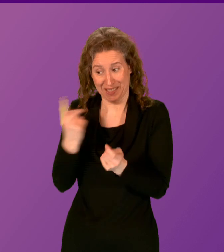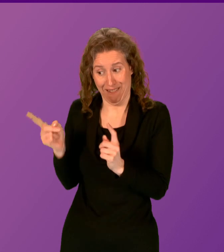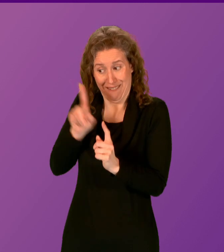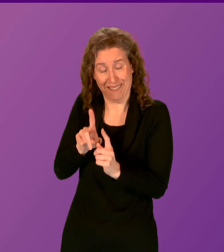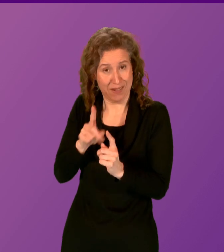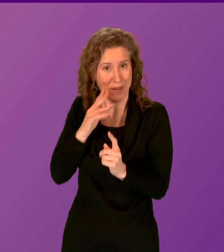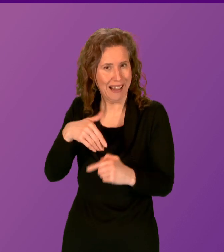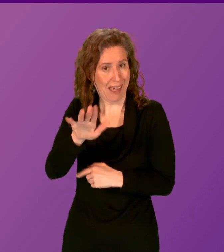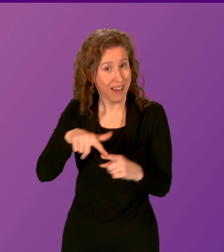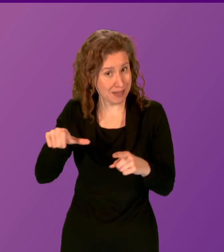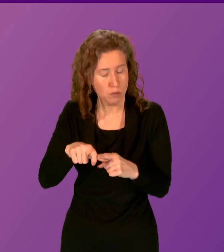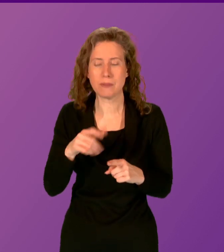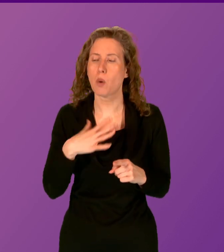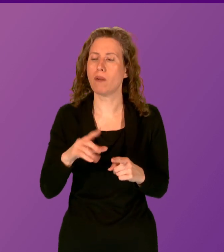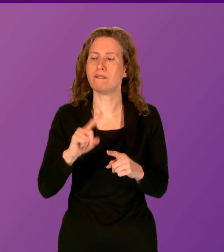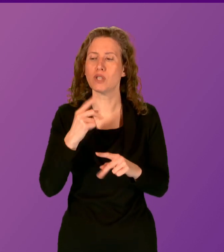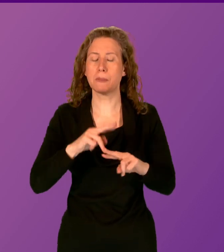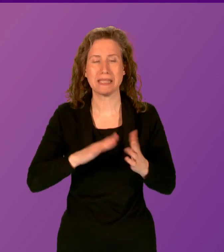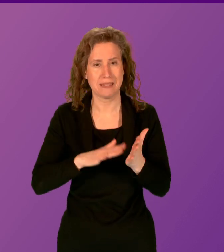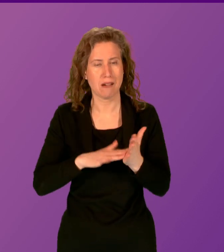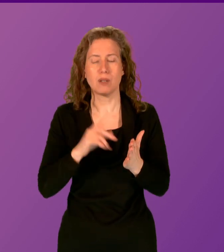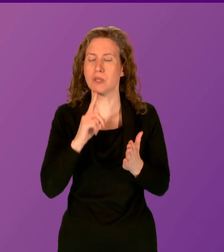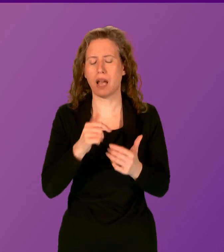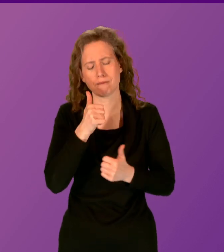Will the First Minister join me in giving everyone involved the very best of wishes,